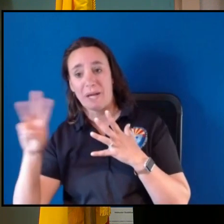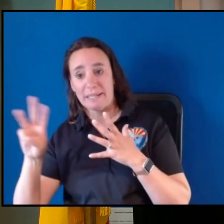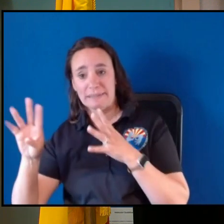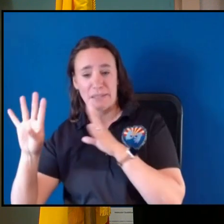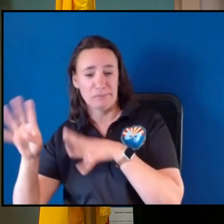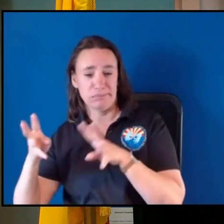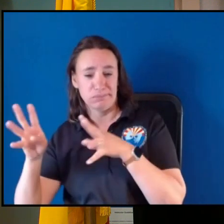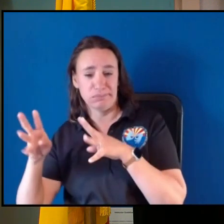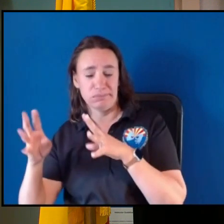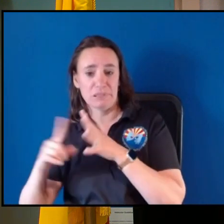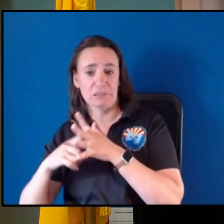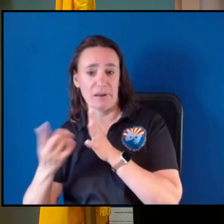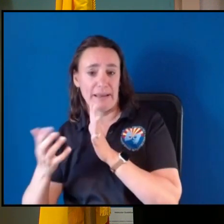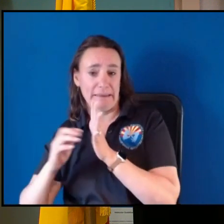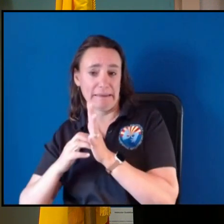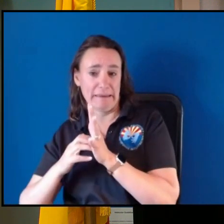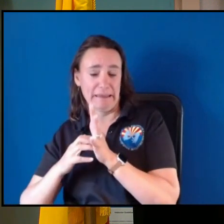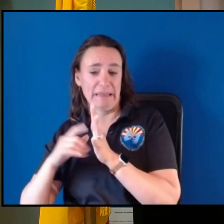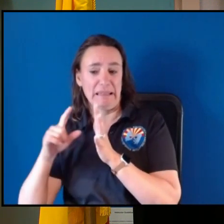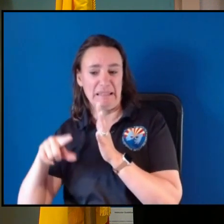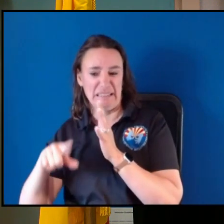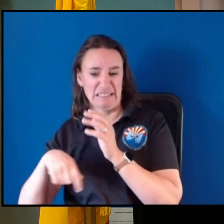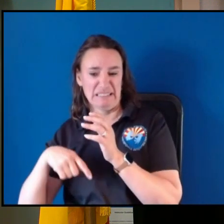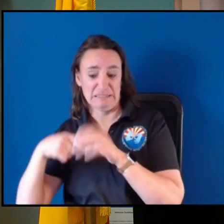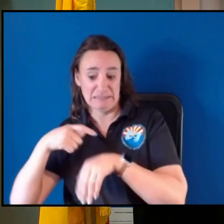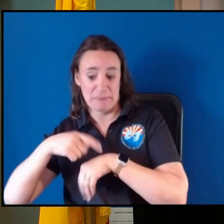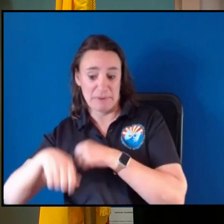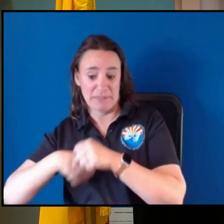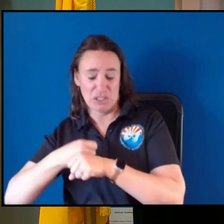time of year is a dry wind so that means Friday we start to